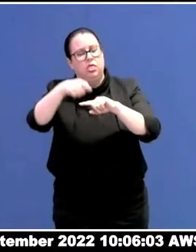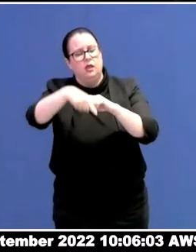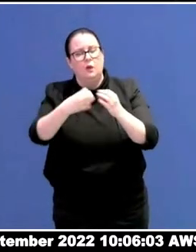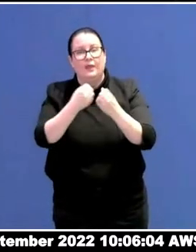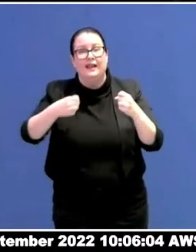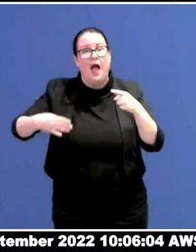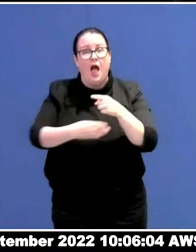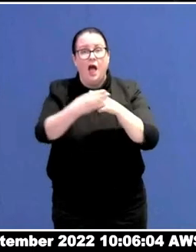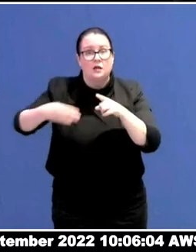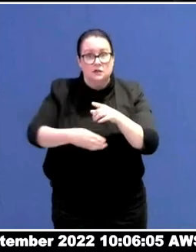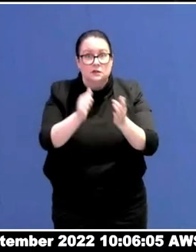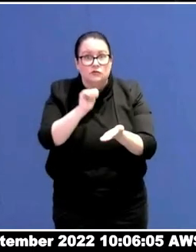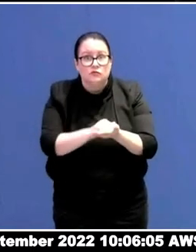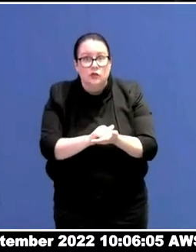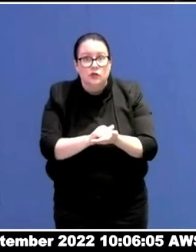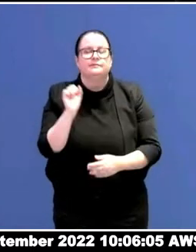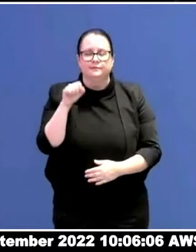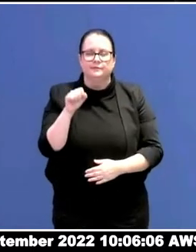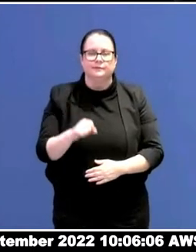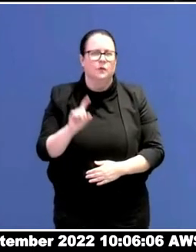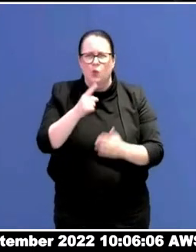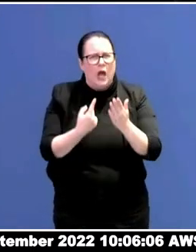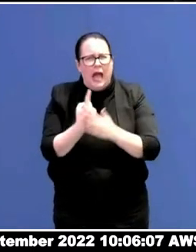That's correct. MR GRIFFIN: What happened as a result of that?